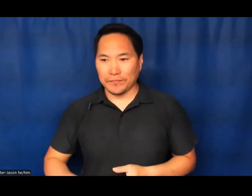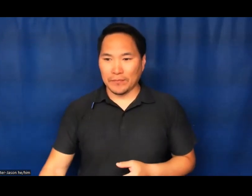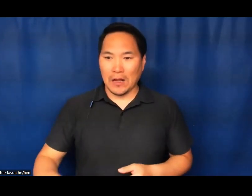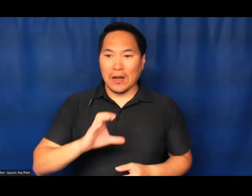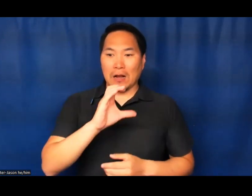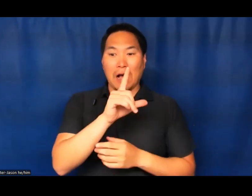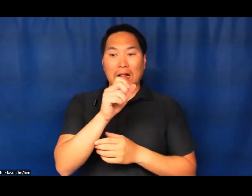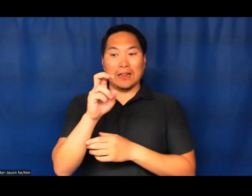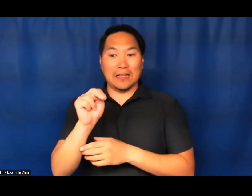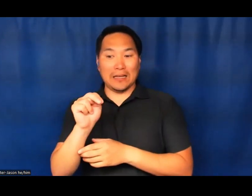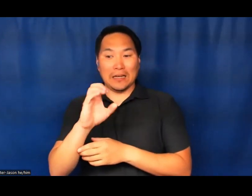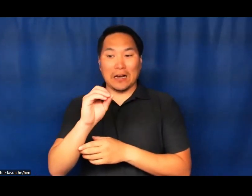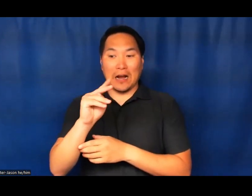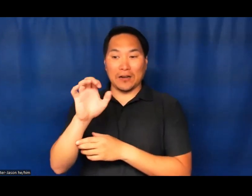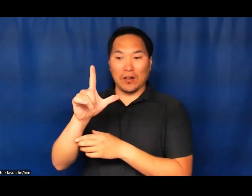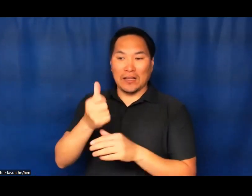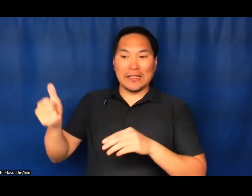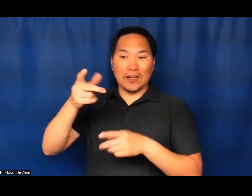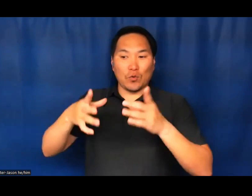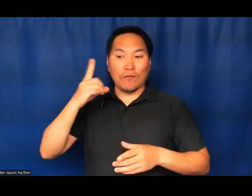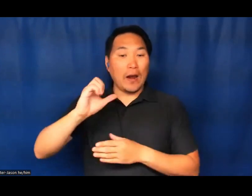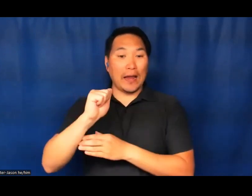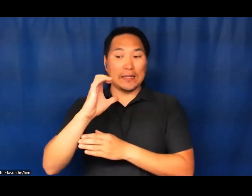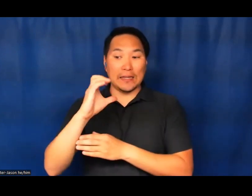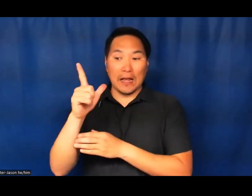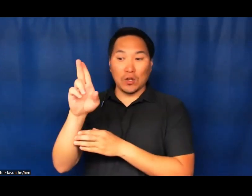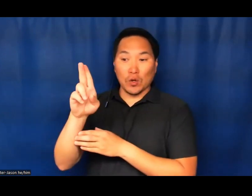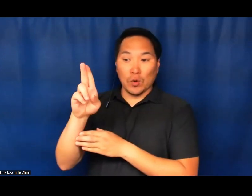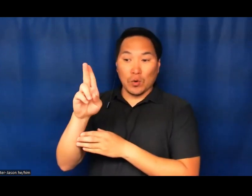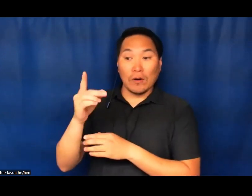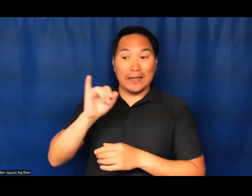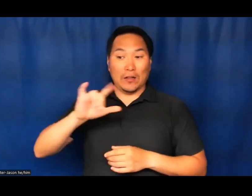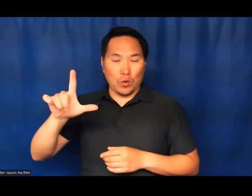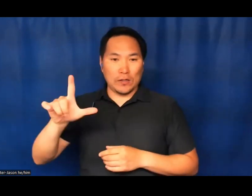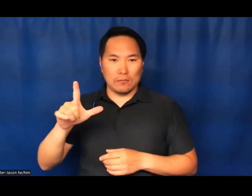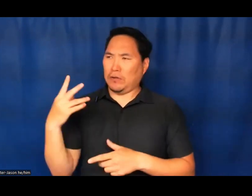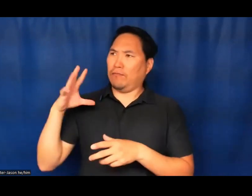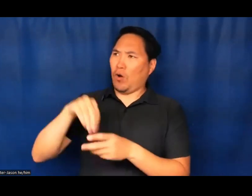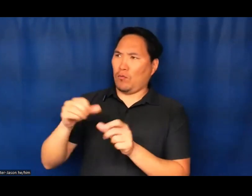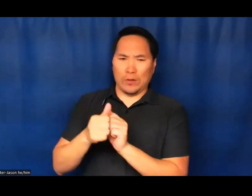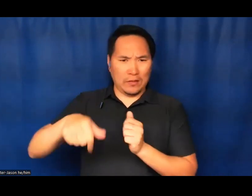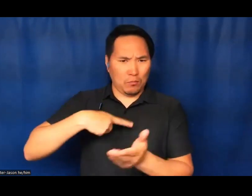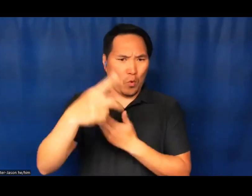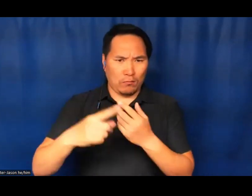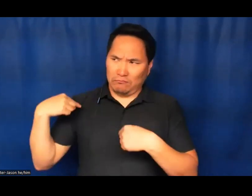Colleen Connell is the Executive Director of ACLU of Illinois. Has been a part of this program really from the very start.